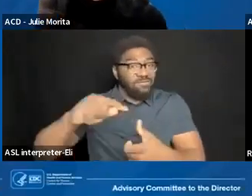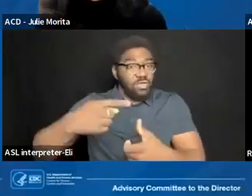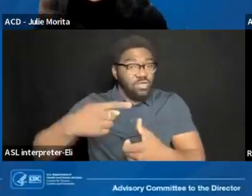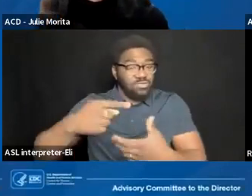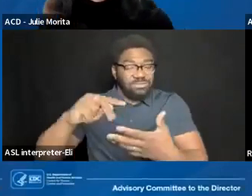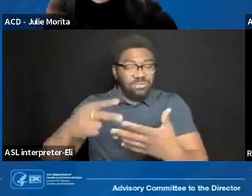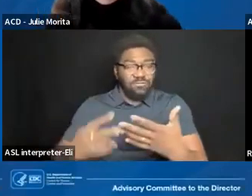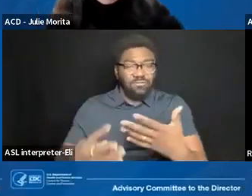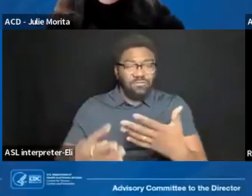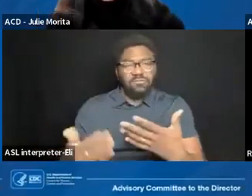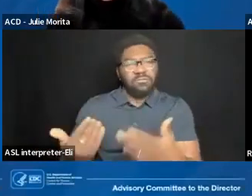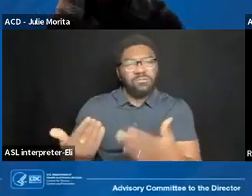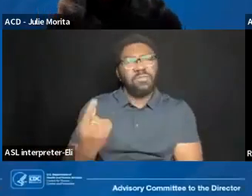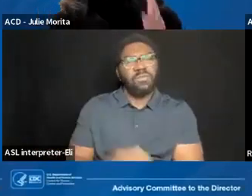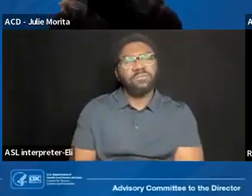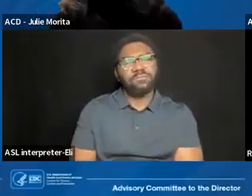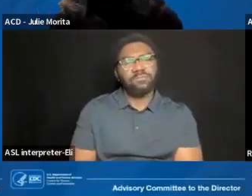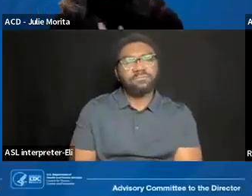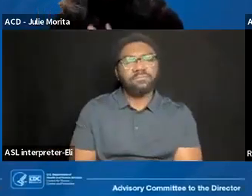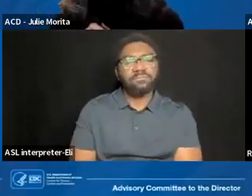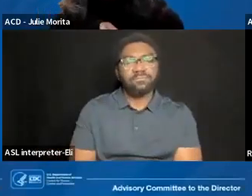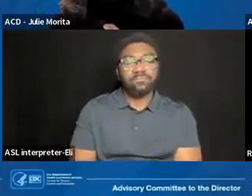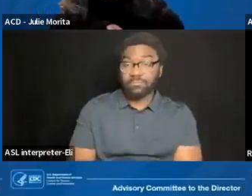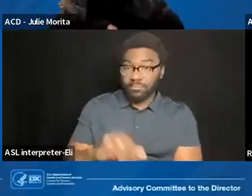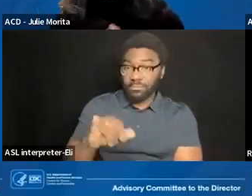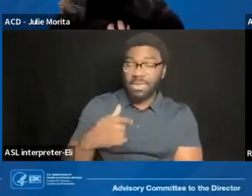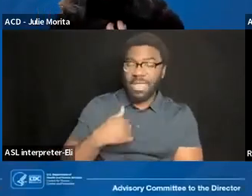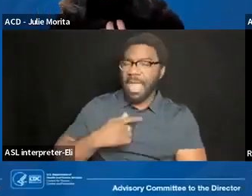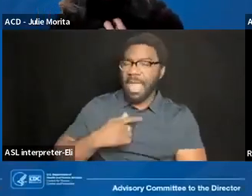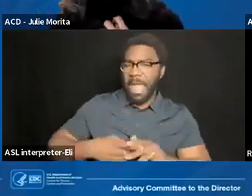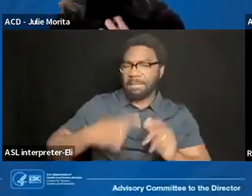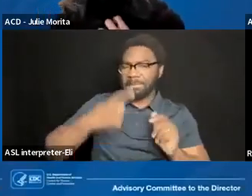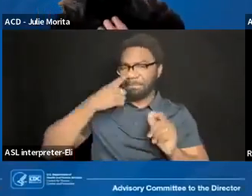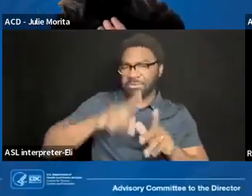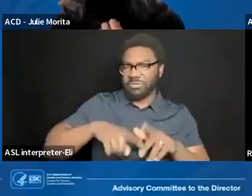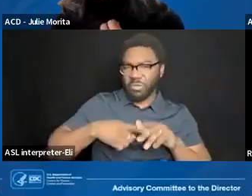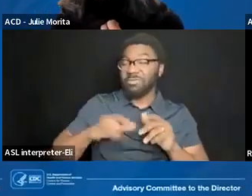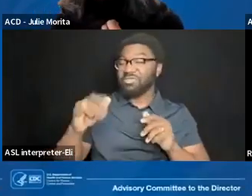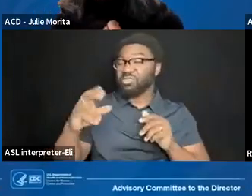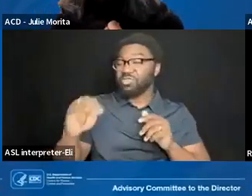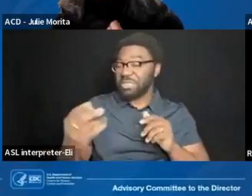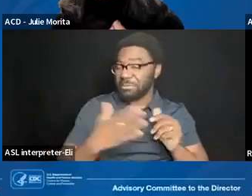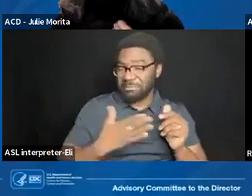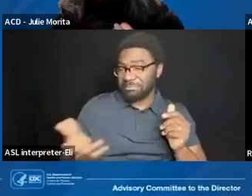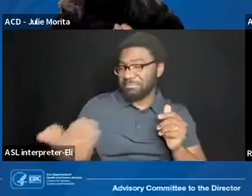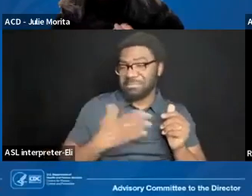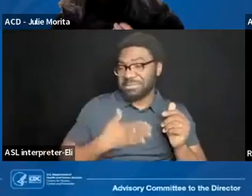Yeah, I mean, I think that makes a whole lot of sense. I'll start, but, Jen, please jump in. From my perspective, I think that's a critical thing that we need to be thinking about, because when you are